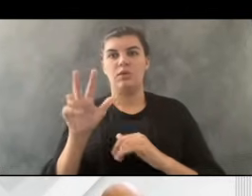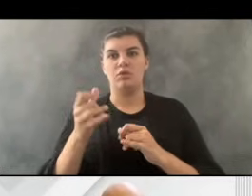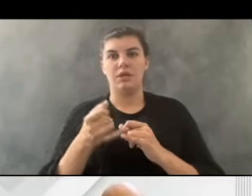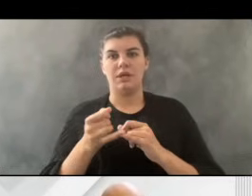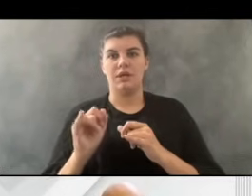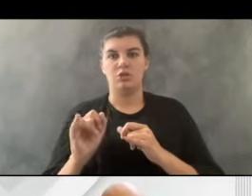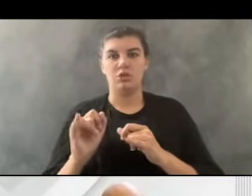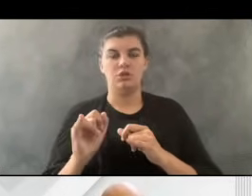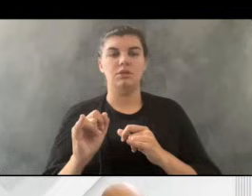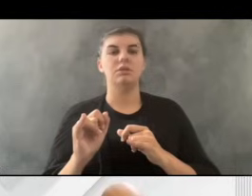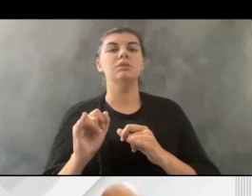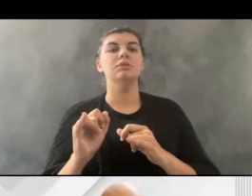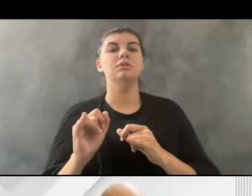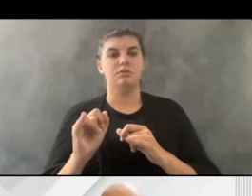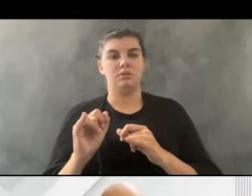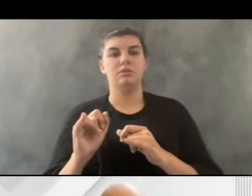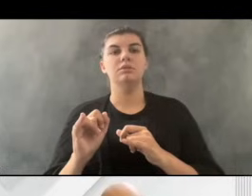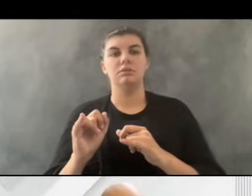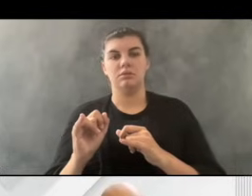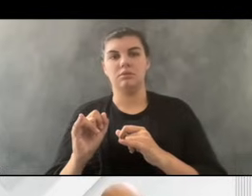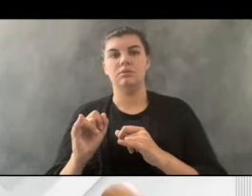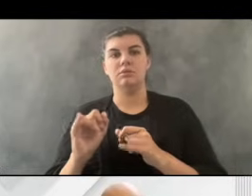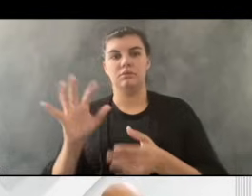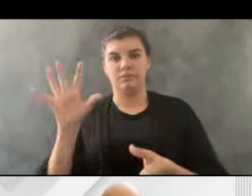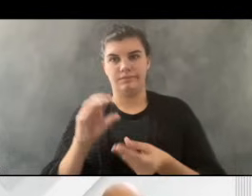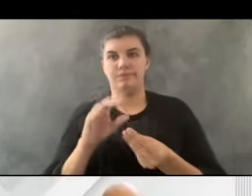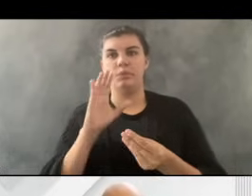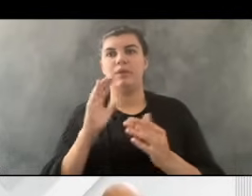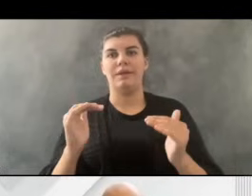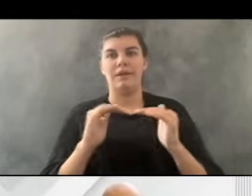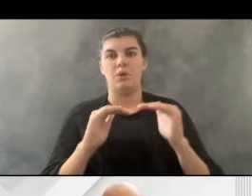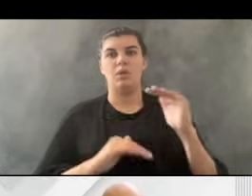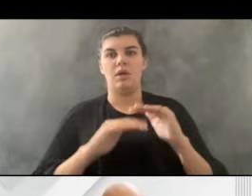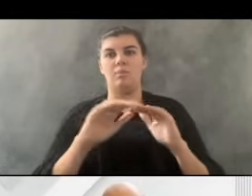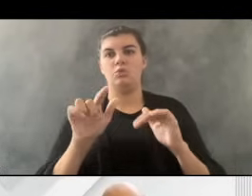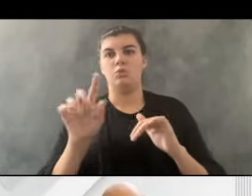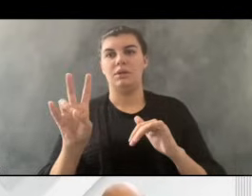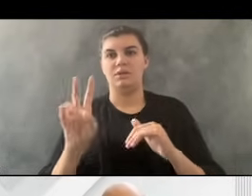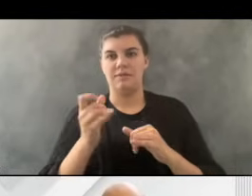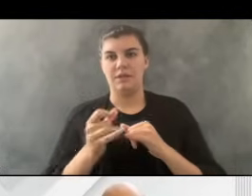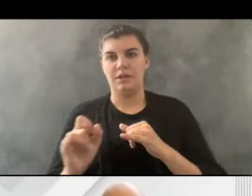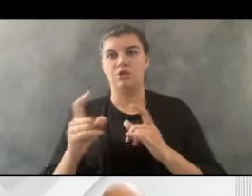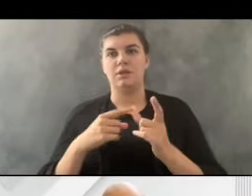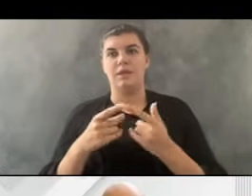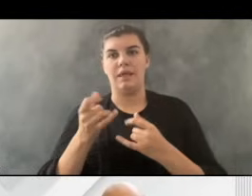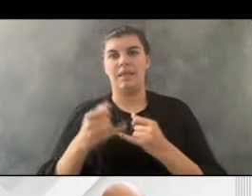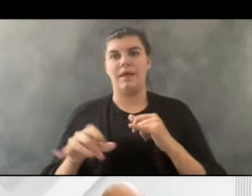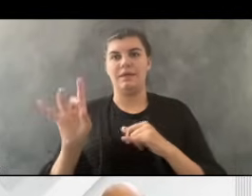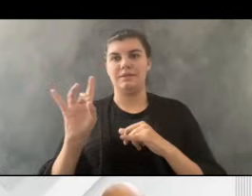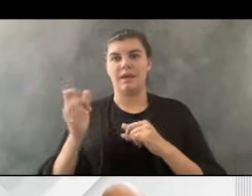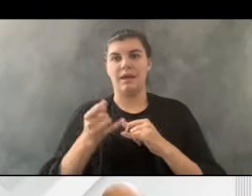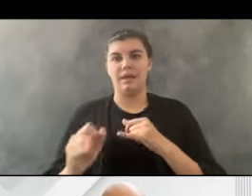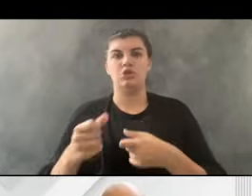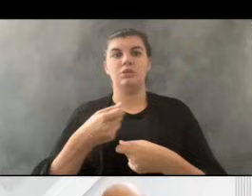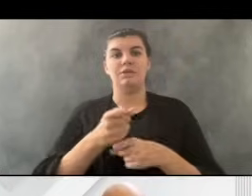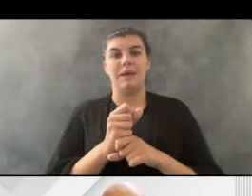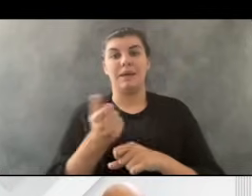that gets you up to 27 inches, and then the last 8 inches making 17 total between